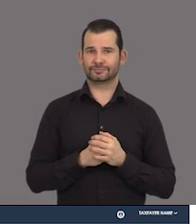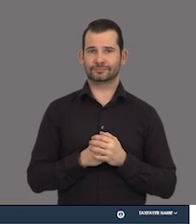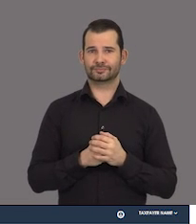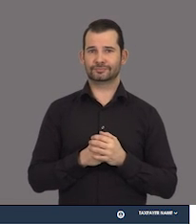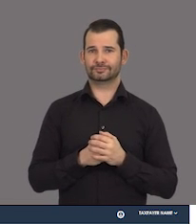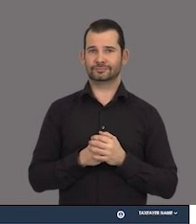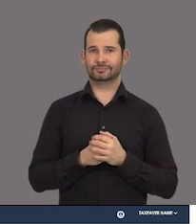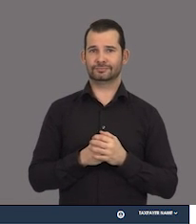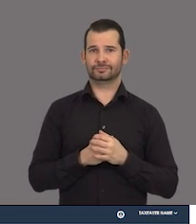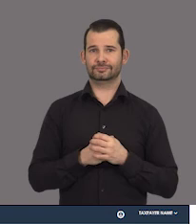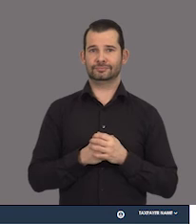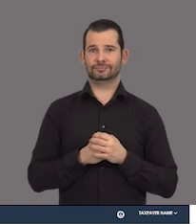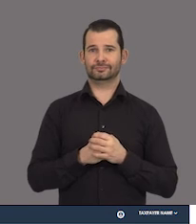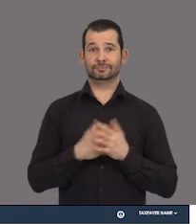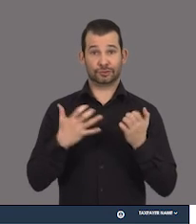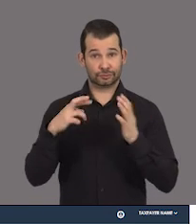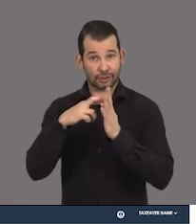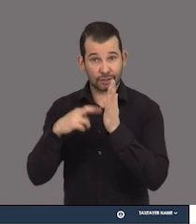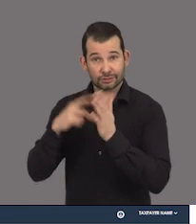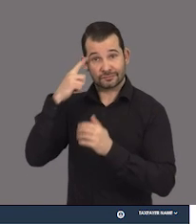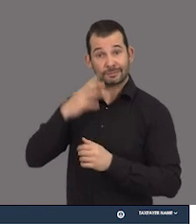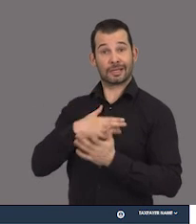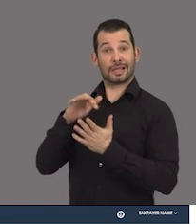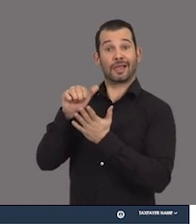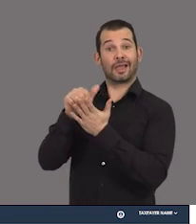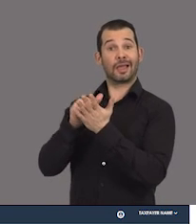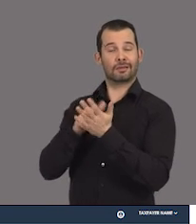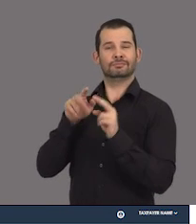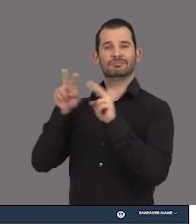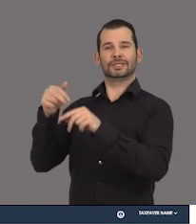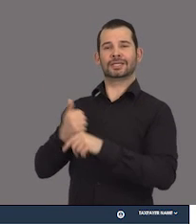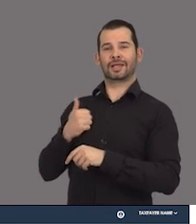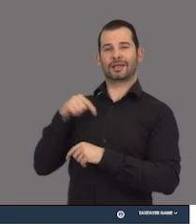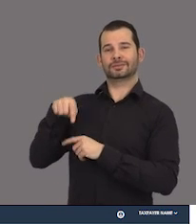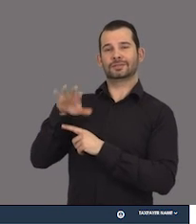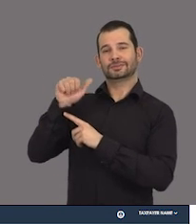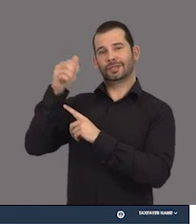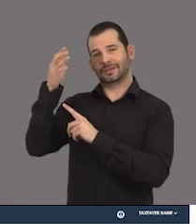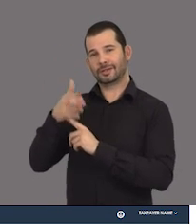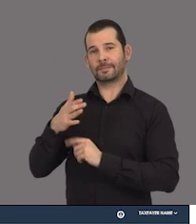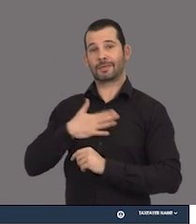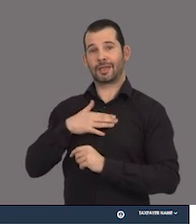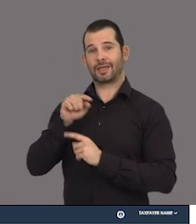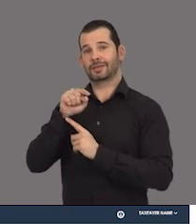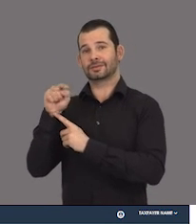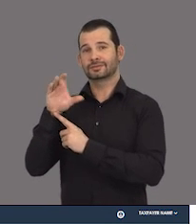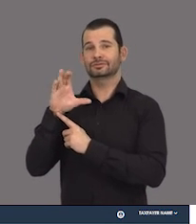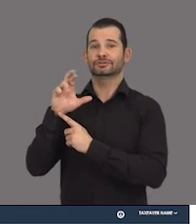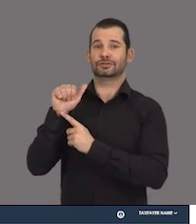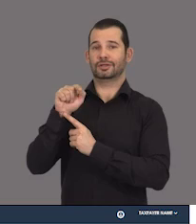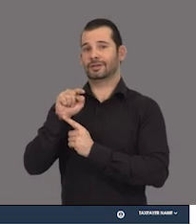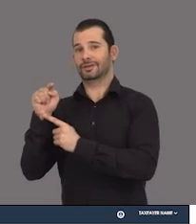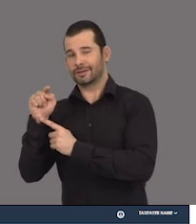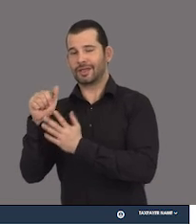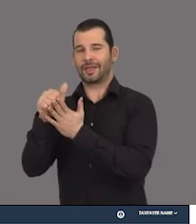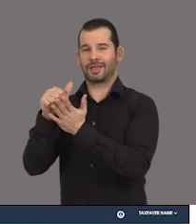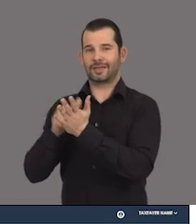To register for My Account, go to the canada.ca/my-cra-account.